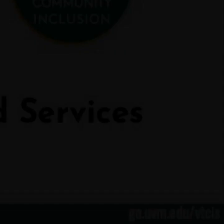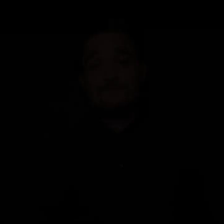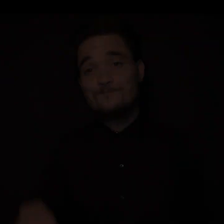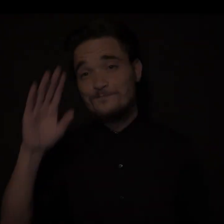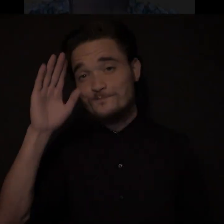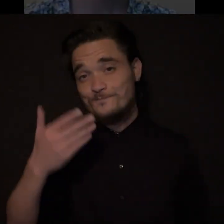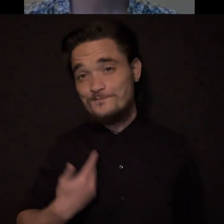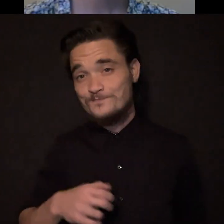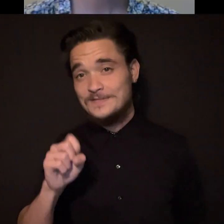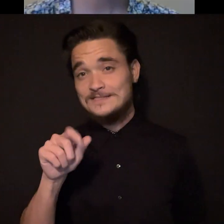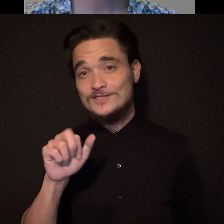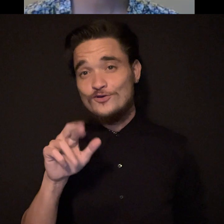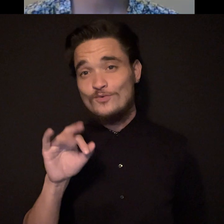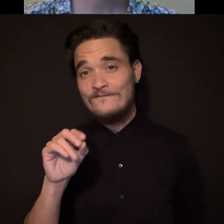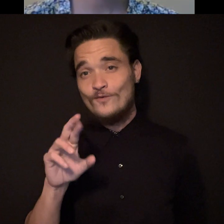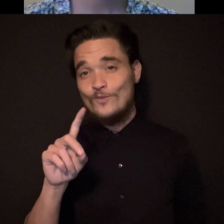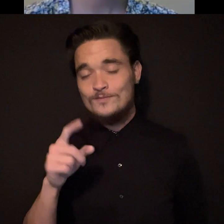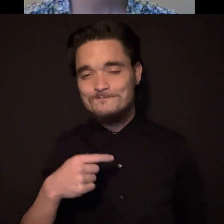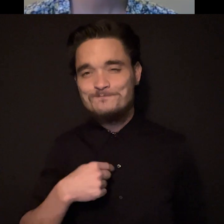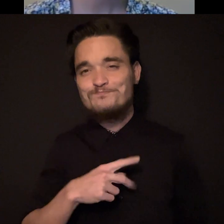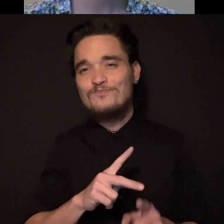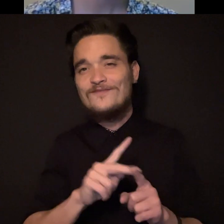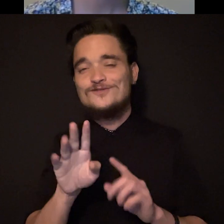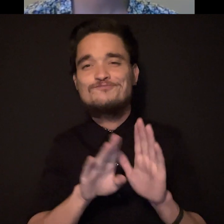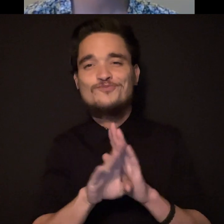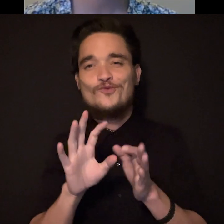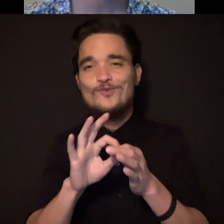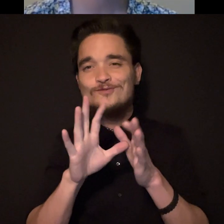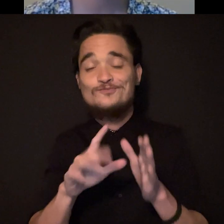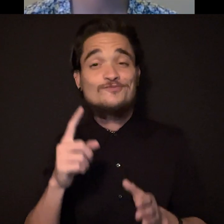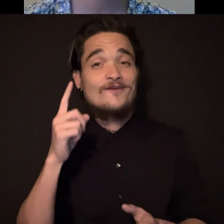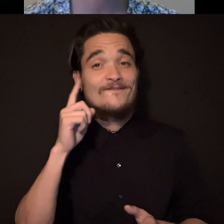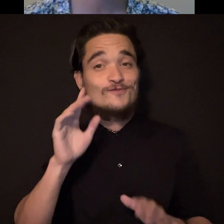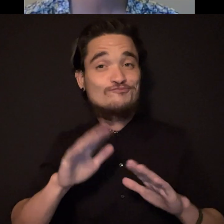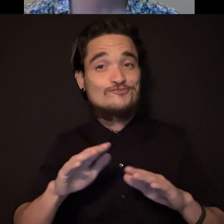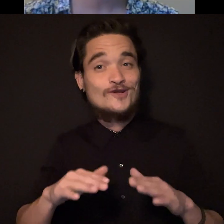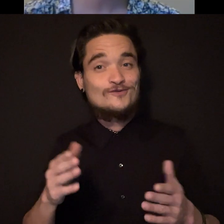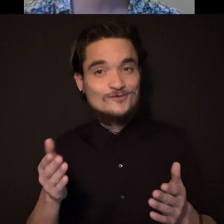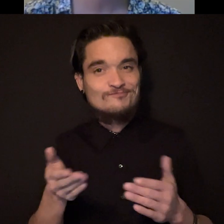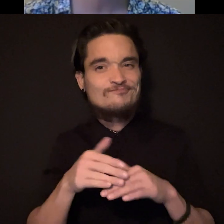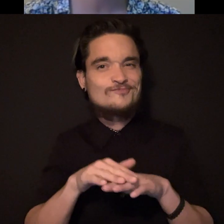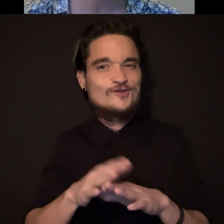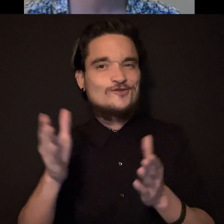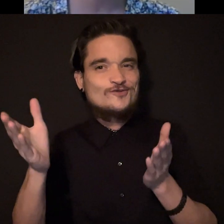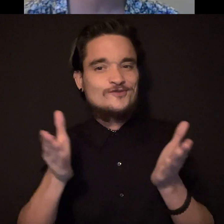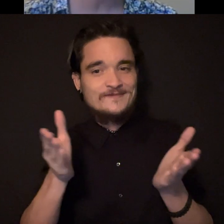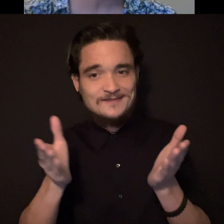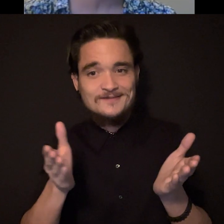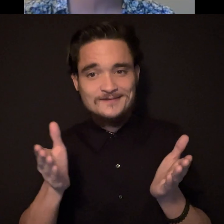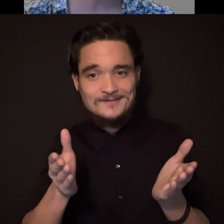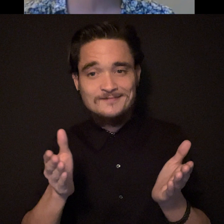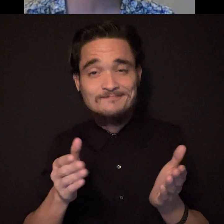Hi, there. My name is Sara Forward. I'm the Professional Development Coordinator for Children's Integrated Services at the State of Vermont